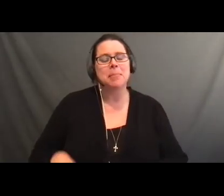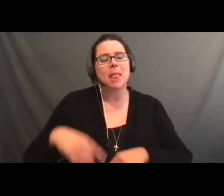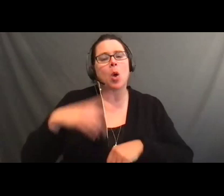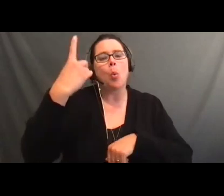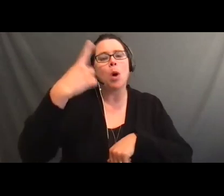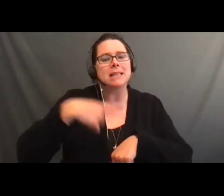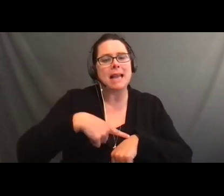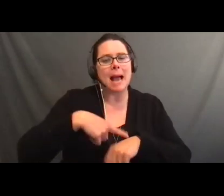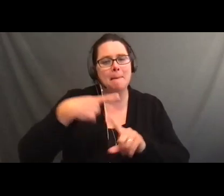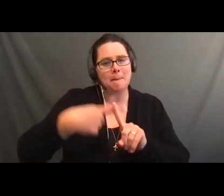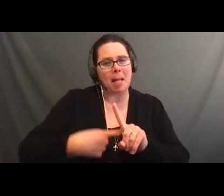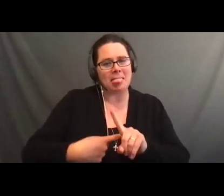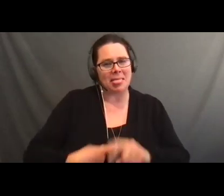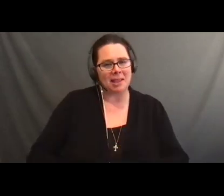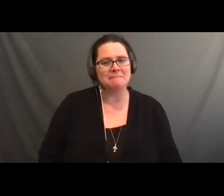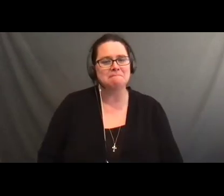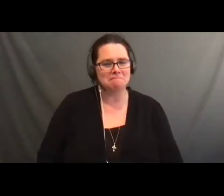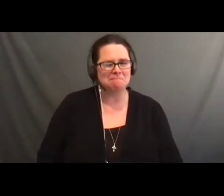Okay. All right.